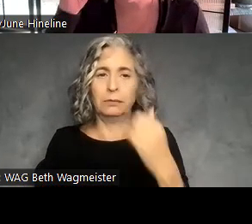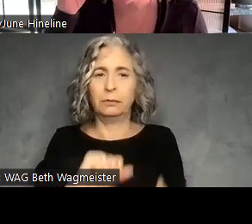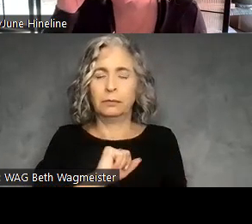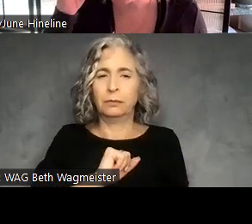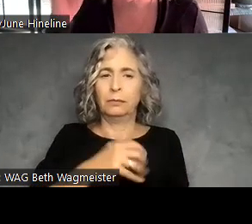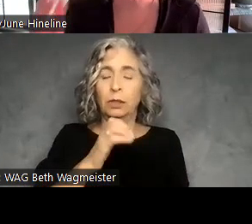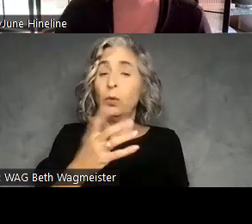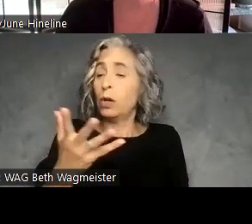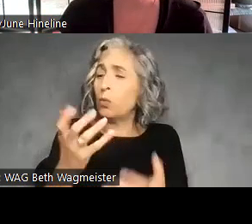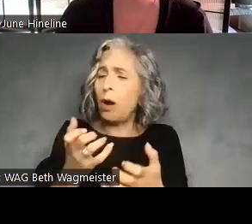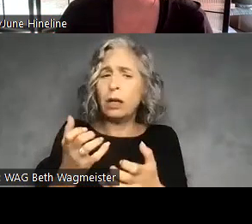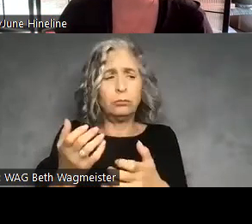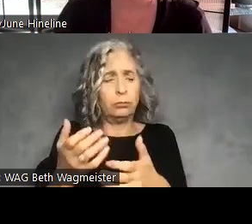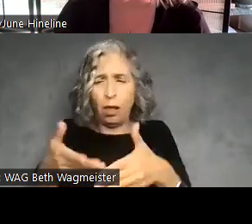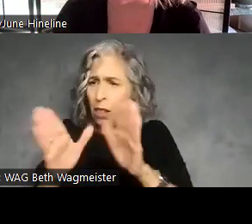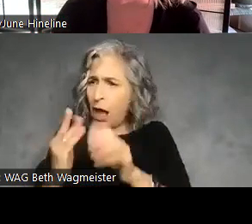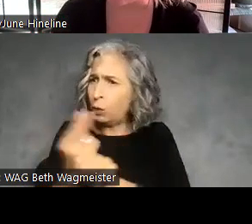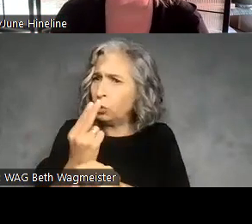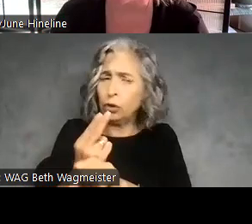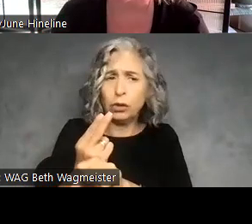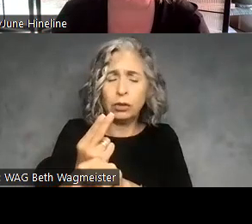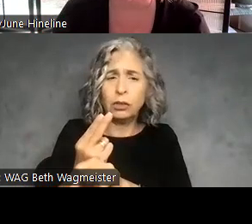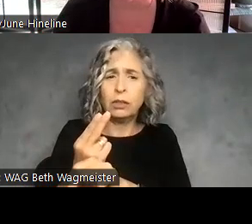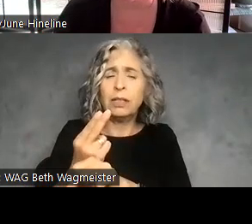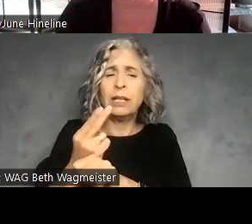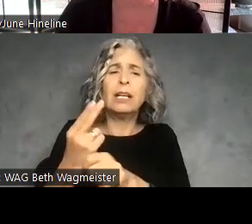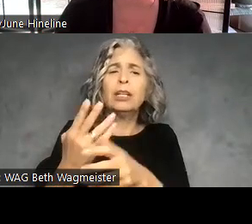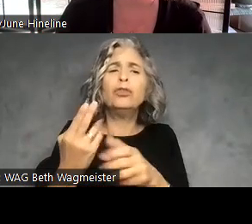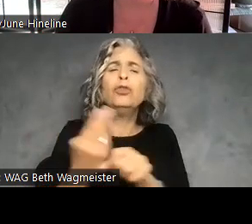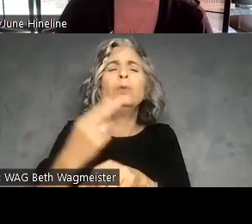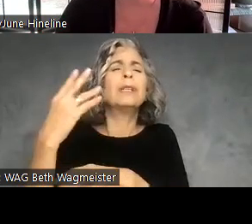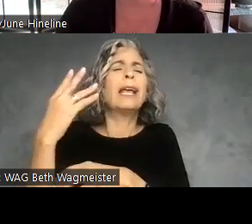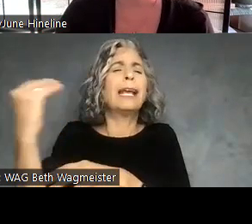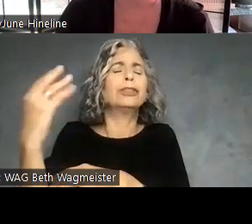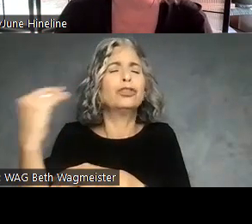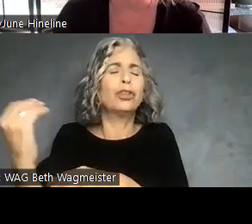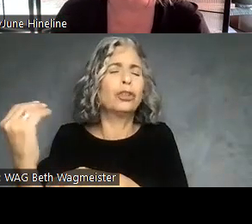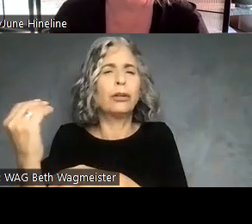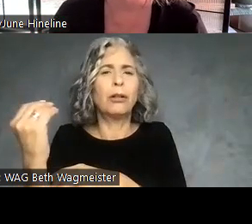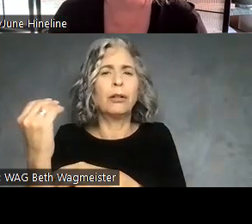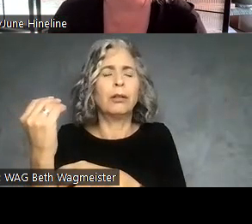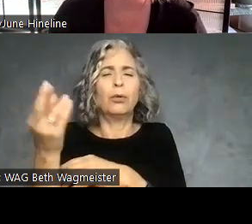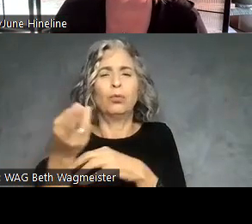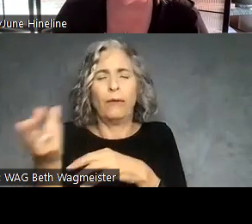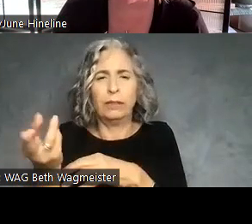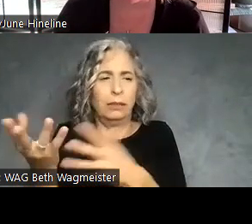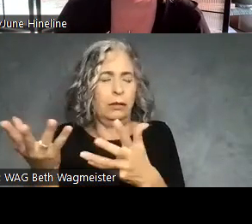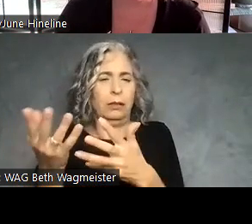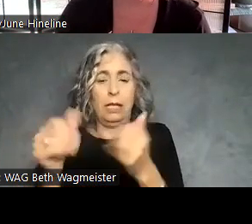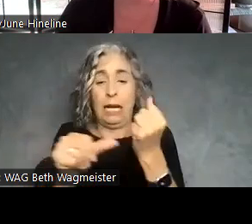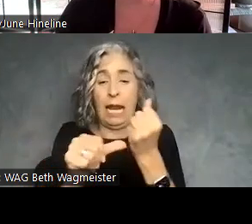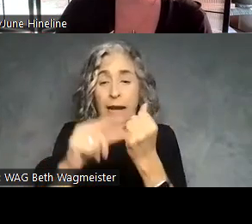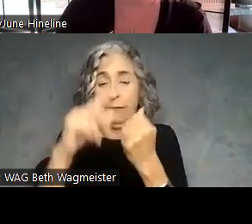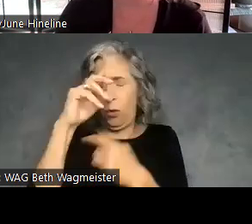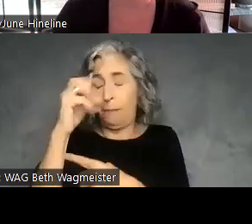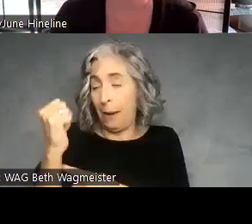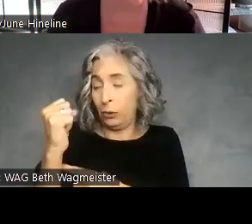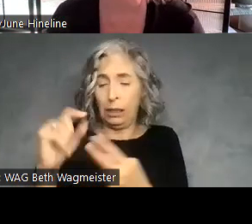Bottom line: We want to provide our consumers, our website users, our readers with alternatives.